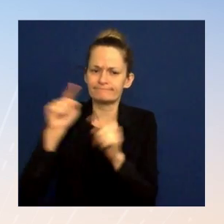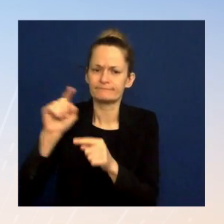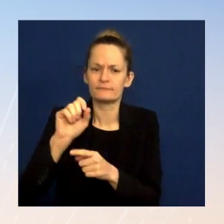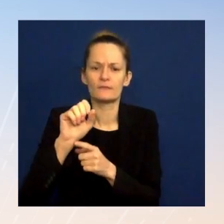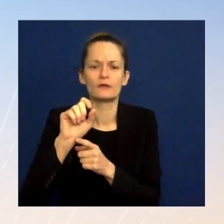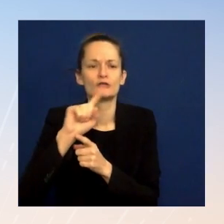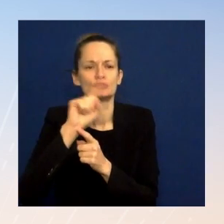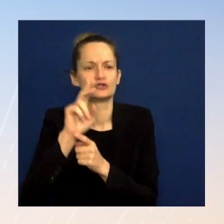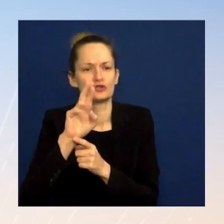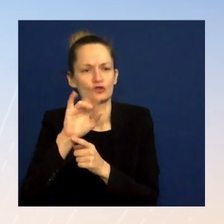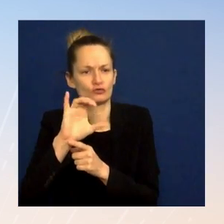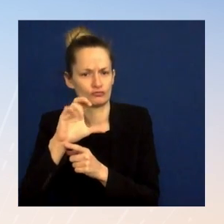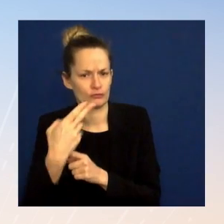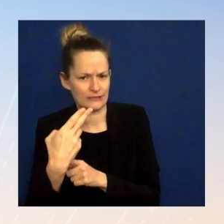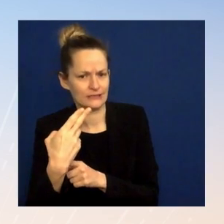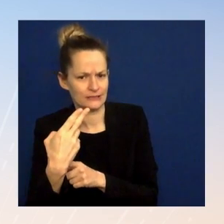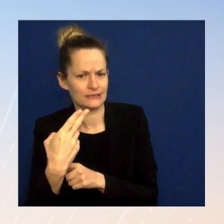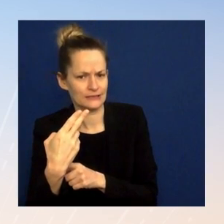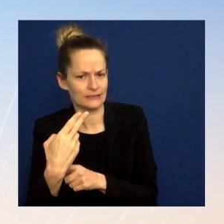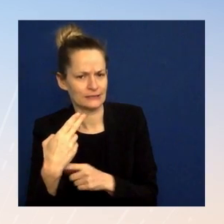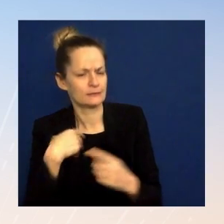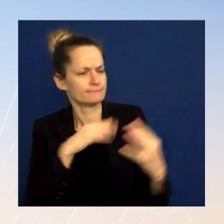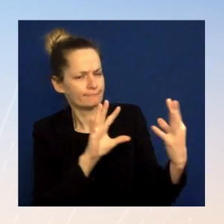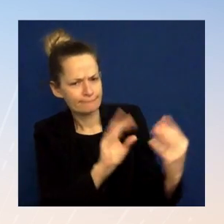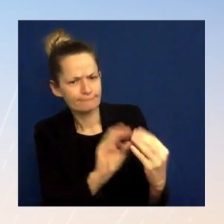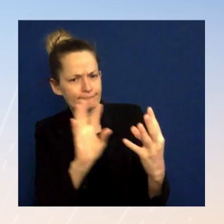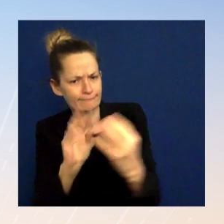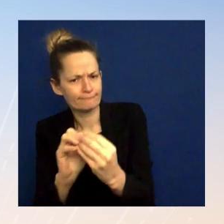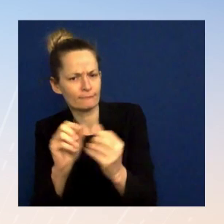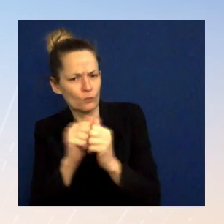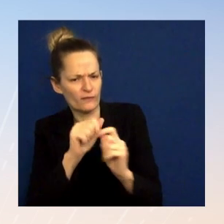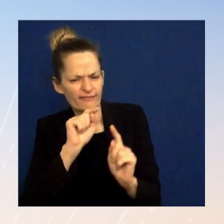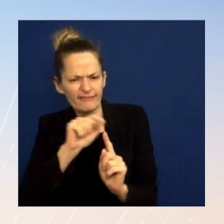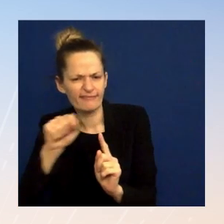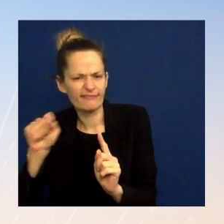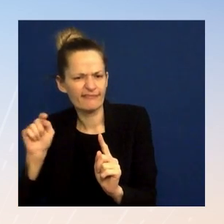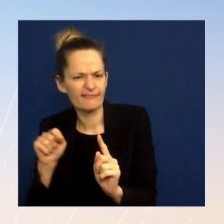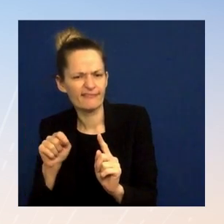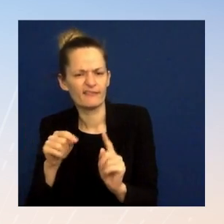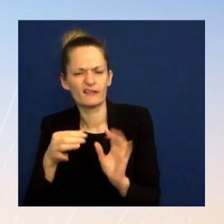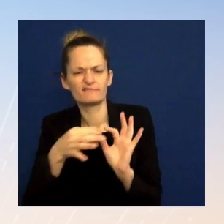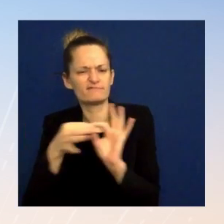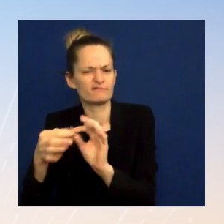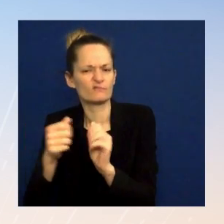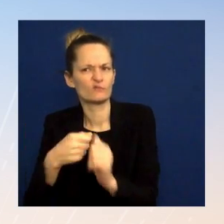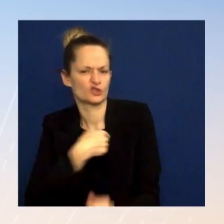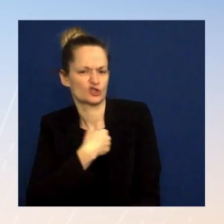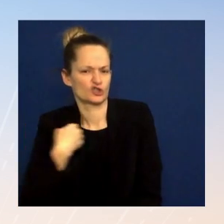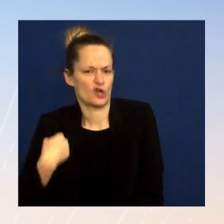and national security policy for China. And he and I agreed that the two presidents